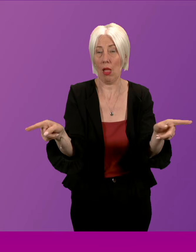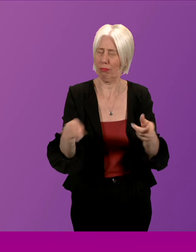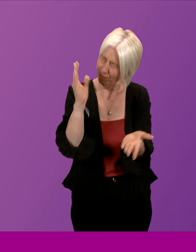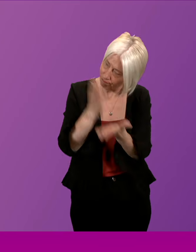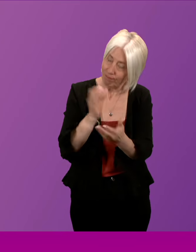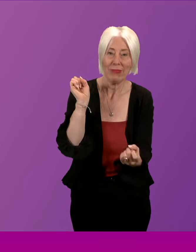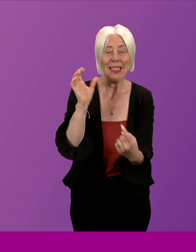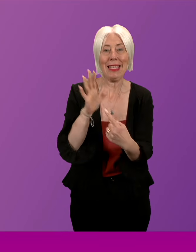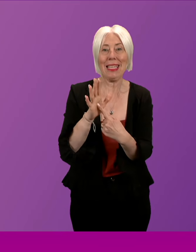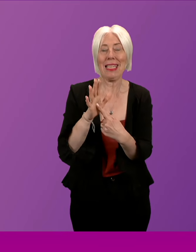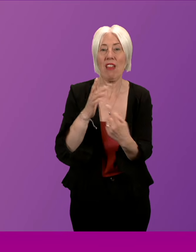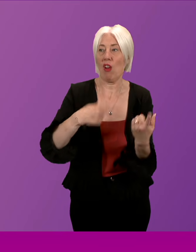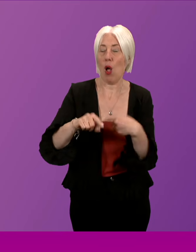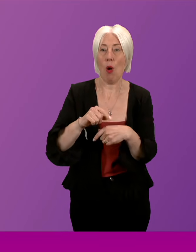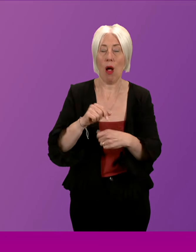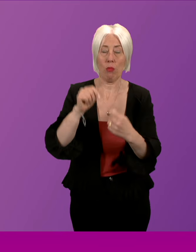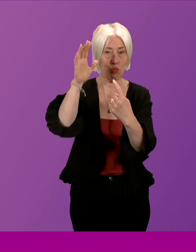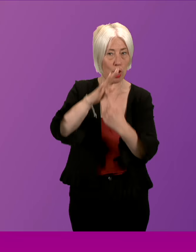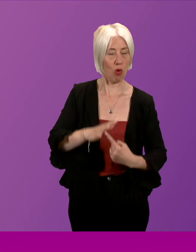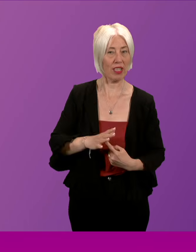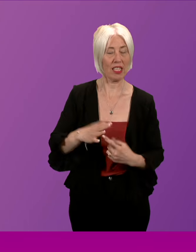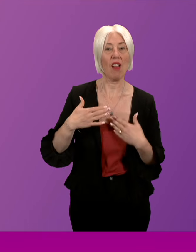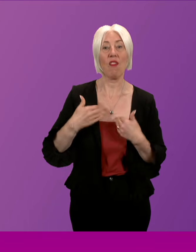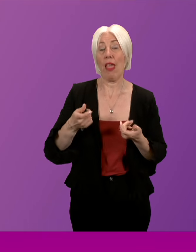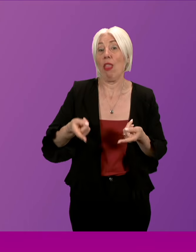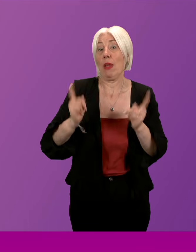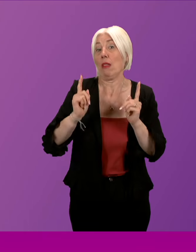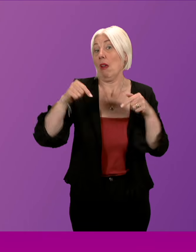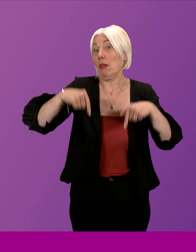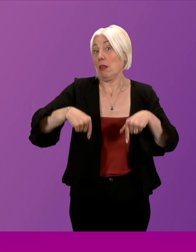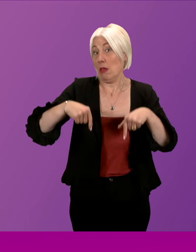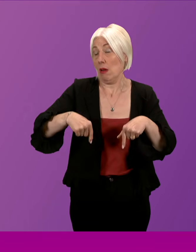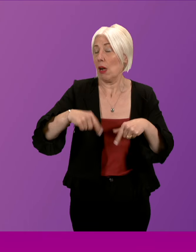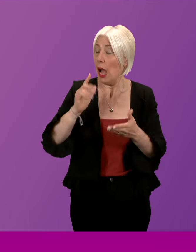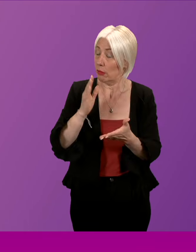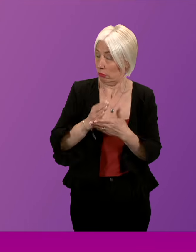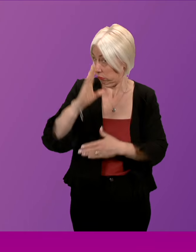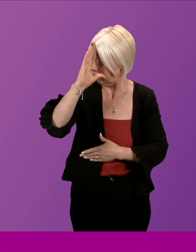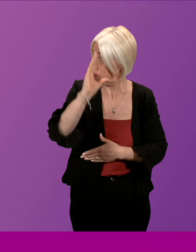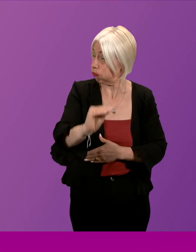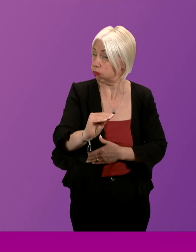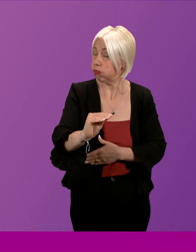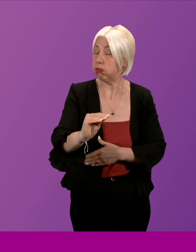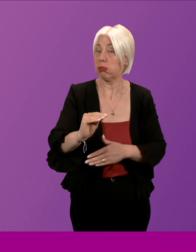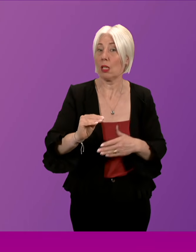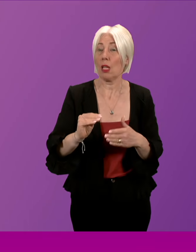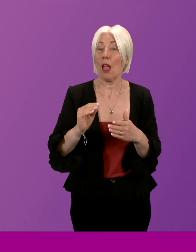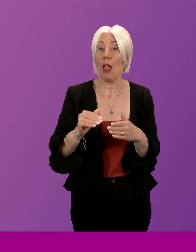part of the priorities of the health ministers in the Scottish Government, and I assure Ms Kinross-O’Neill of the steps that we are taking.